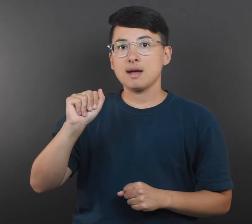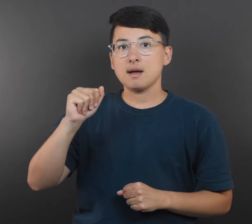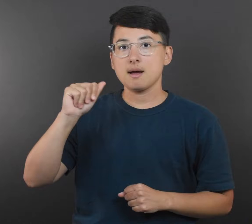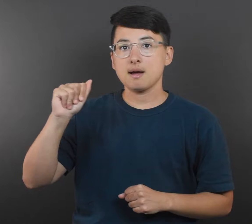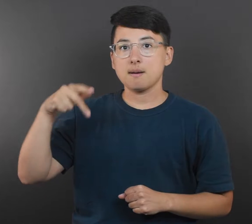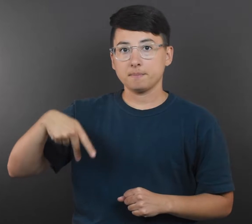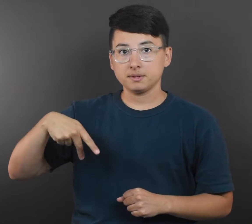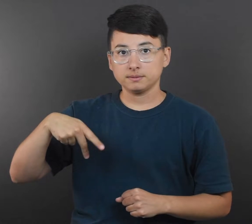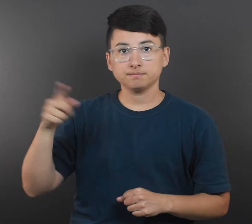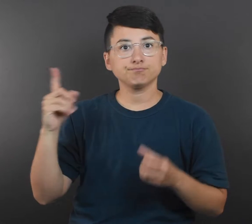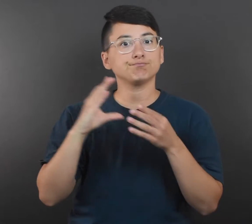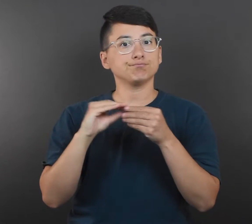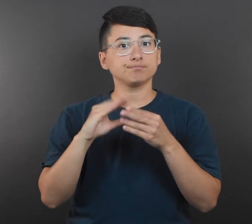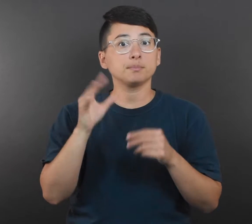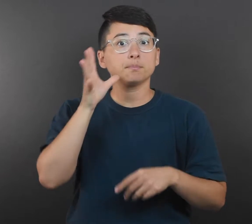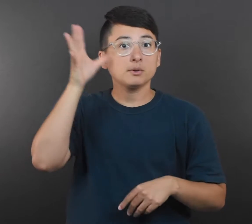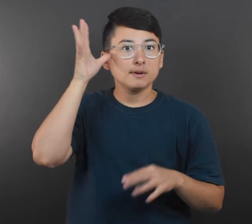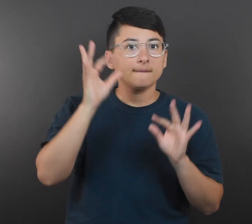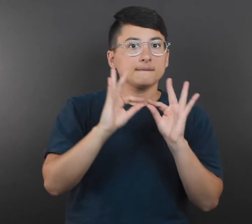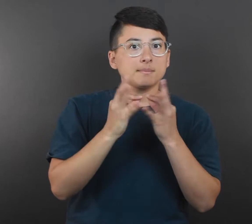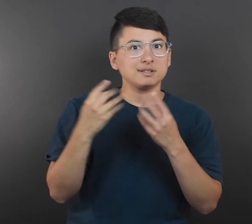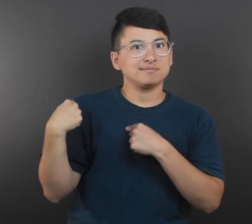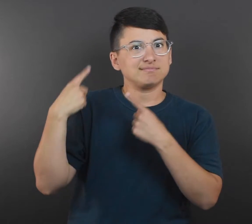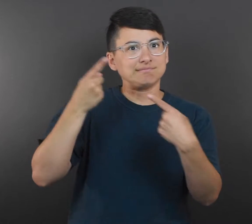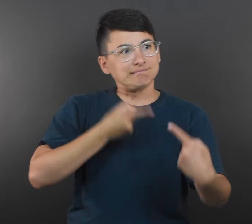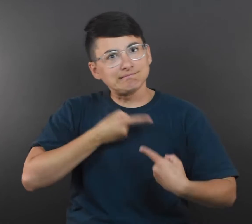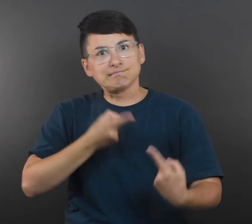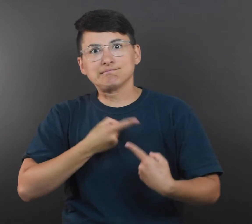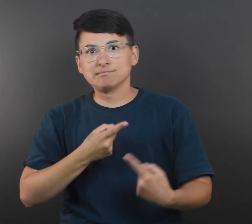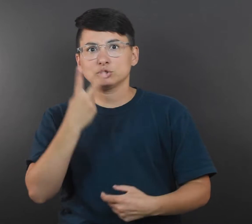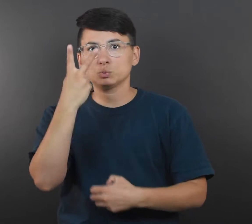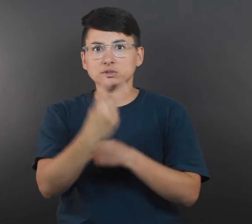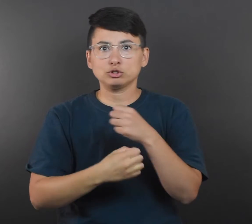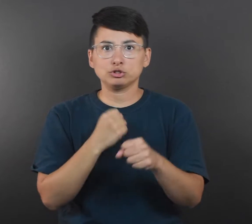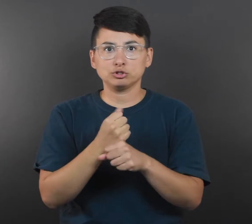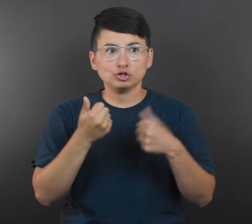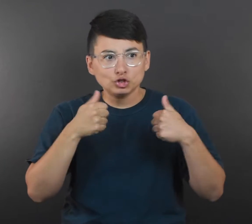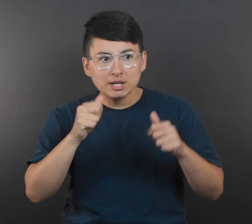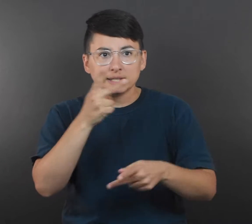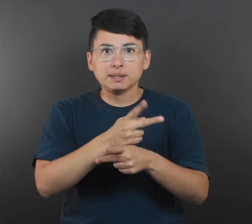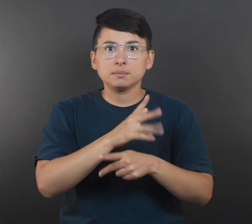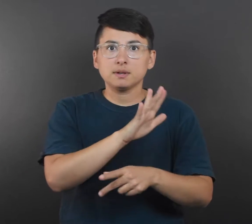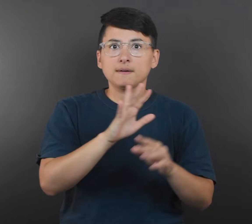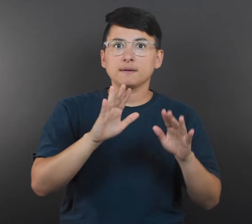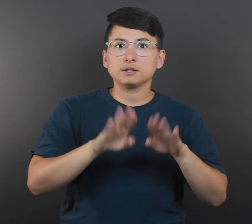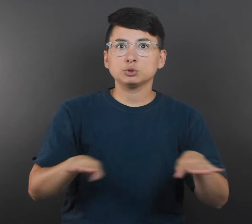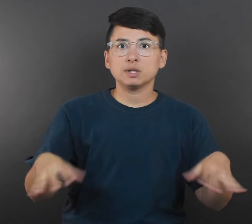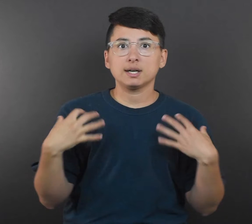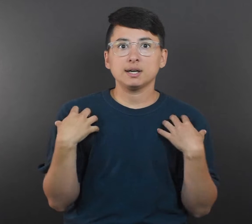home. But now, our youngest patients from 6 months to 5 years old, will finally be able